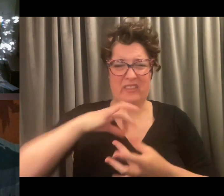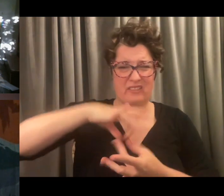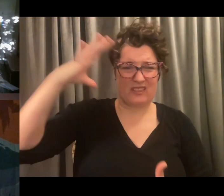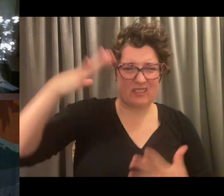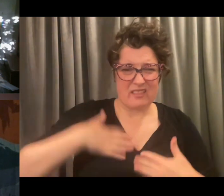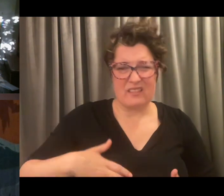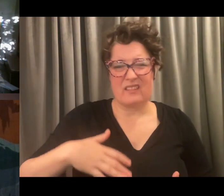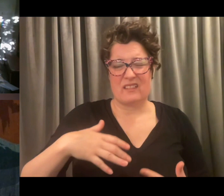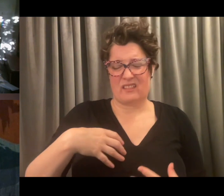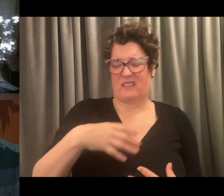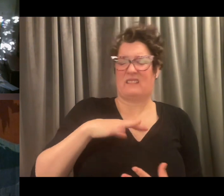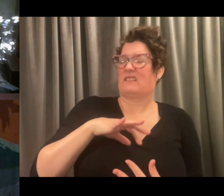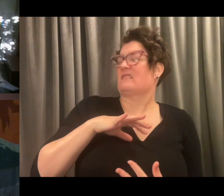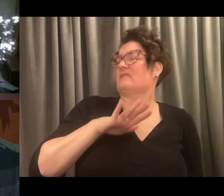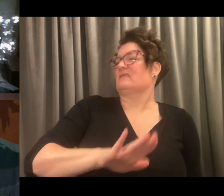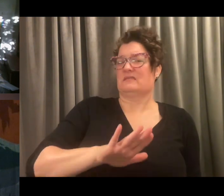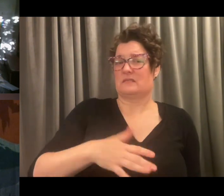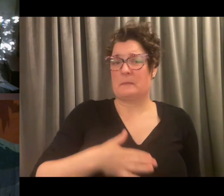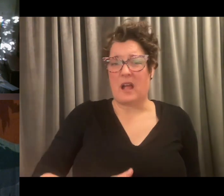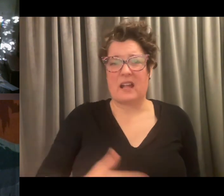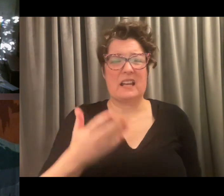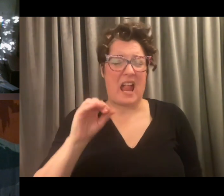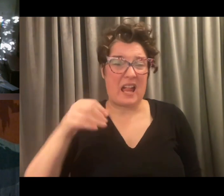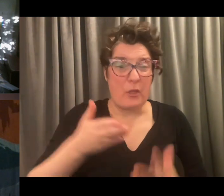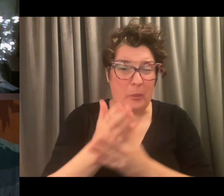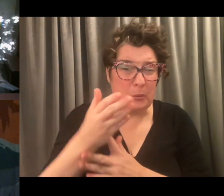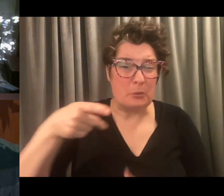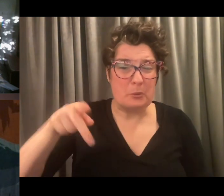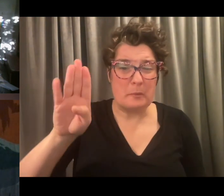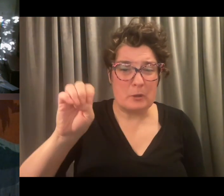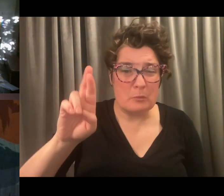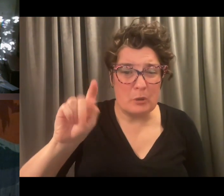specifically like transphobic, are still kind of transphobic, you know?